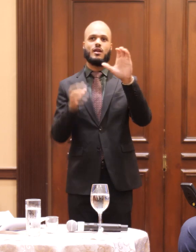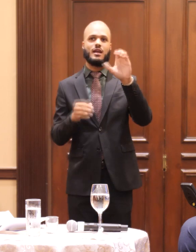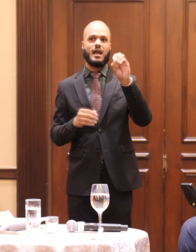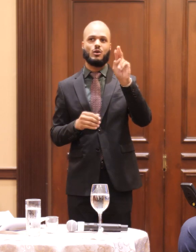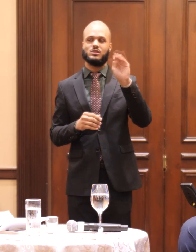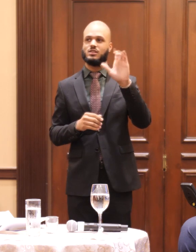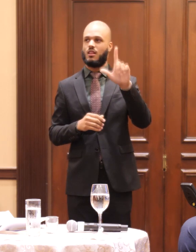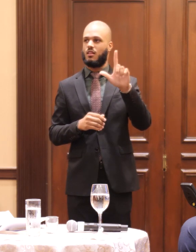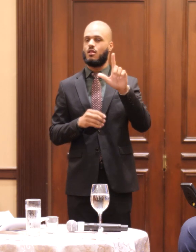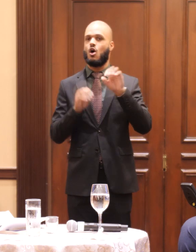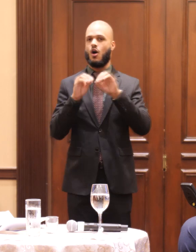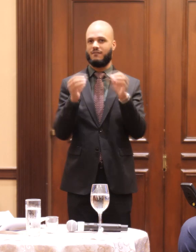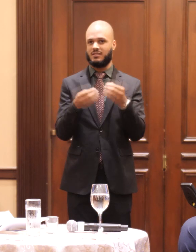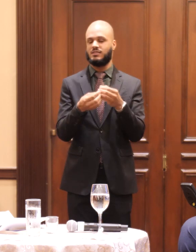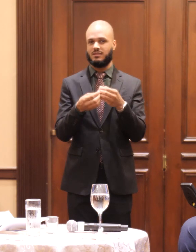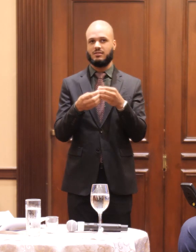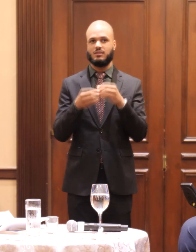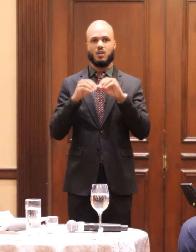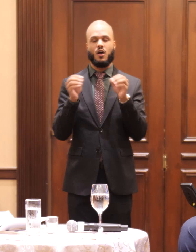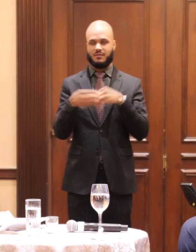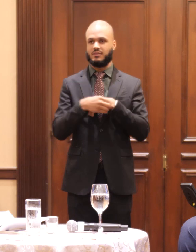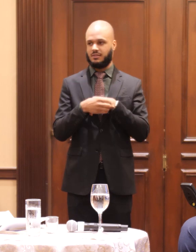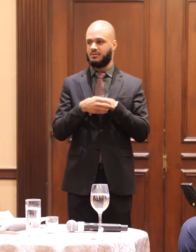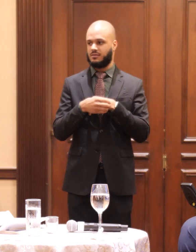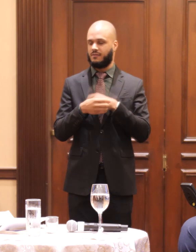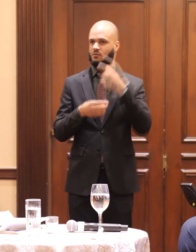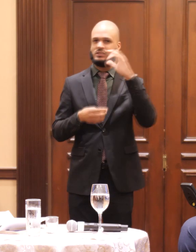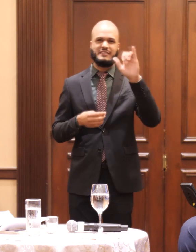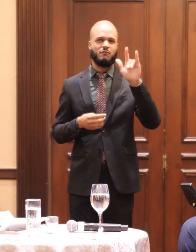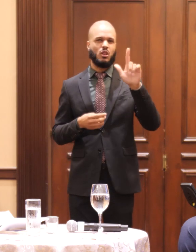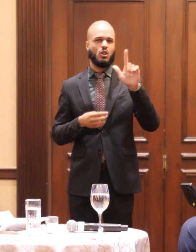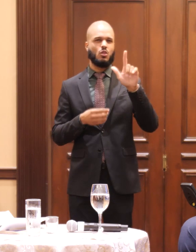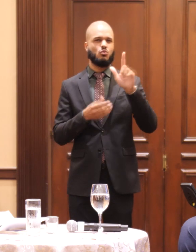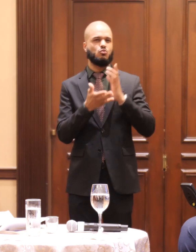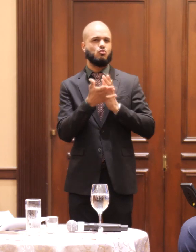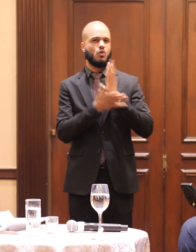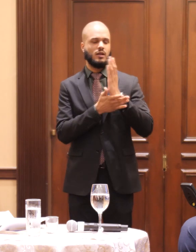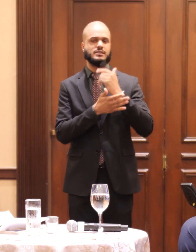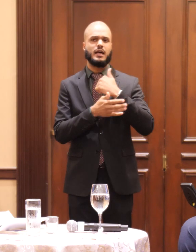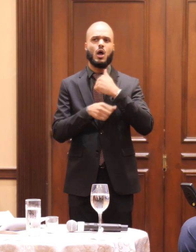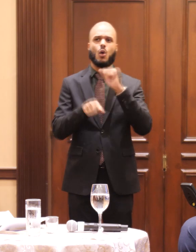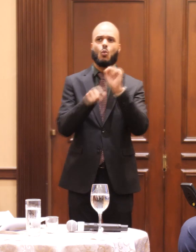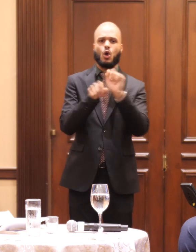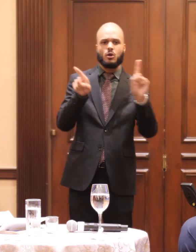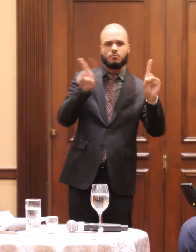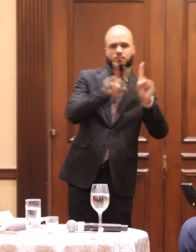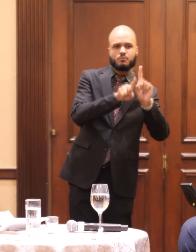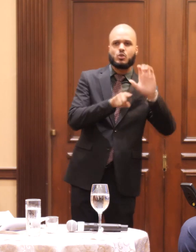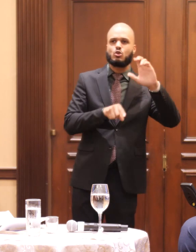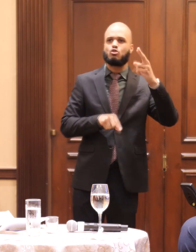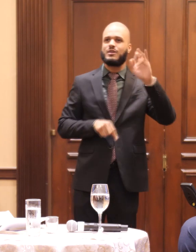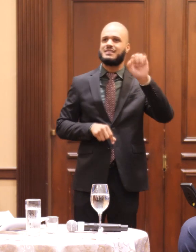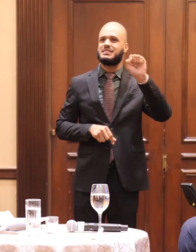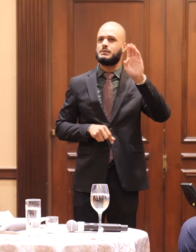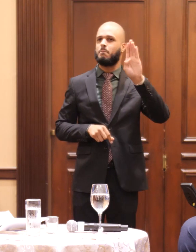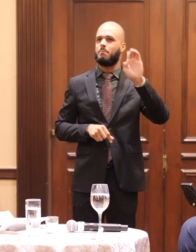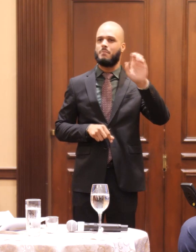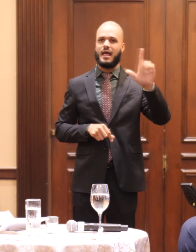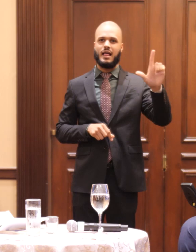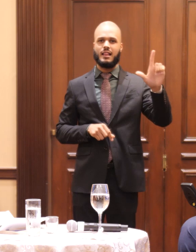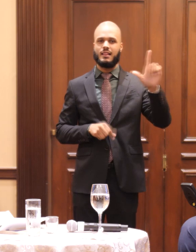Commission on Civil Rights, which was I was working with another lawyer Chris Bell, a blind lawyer, and